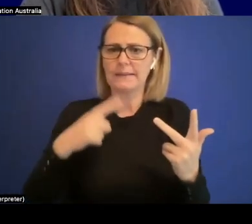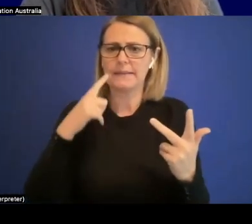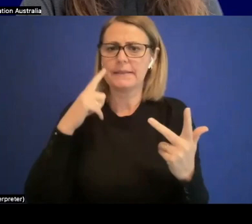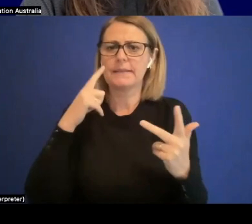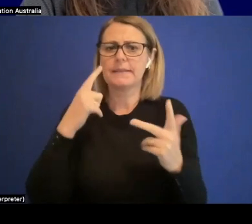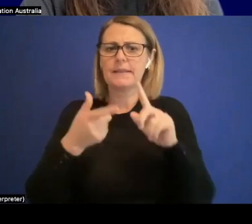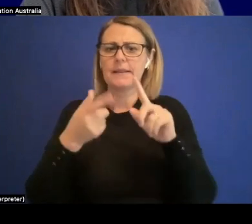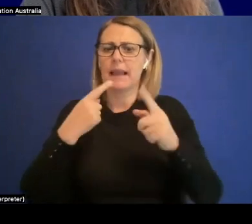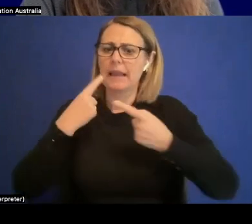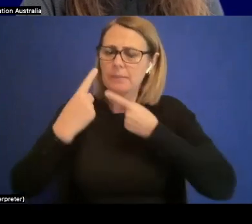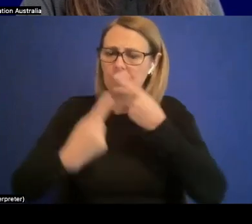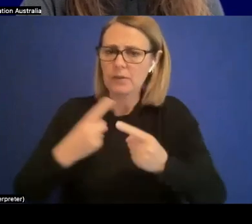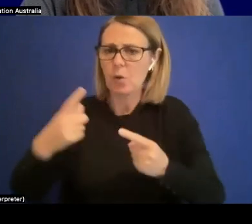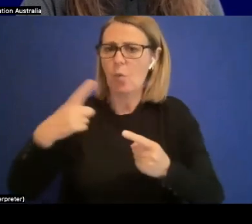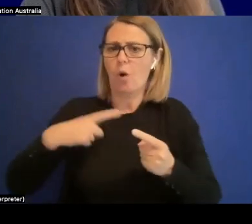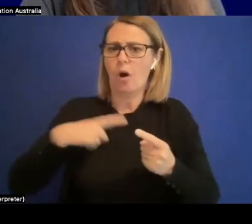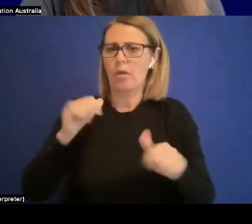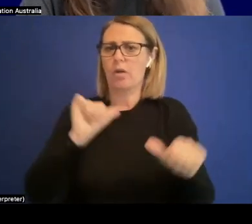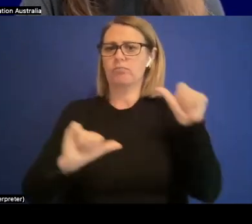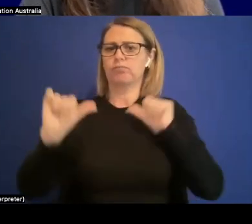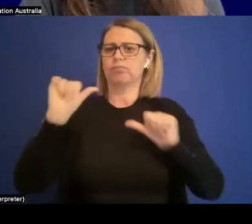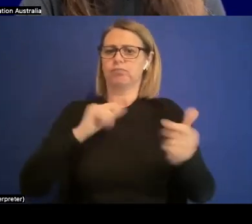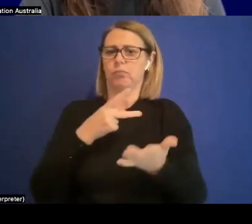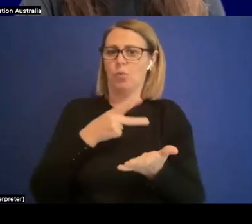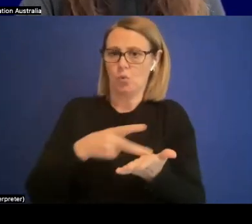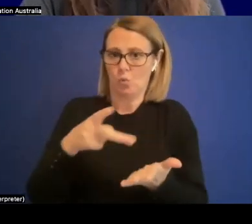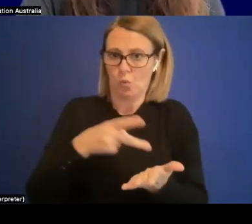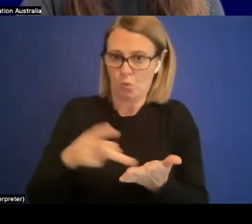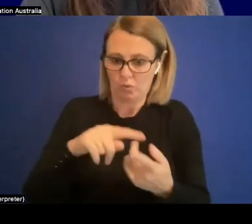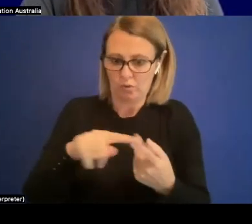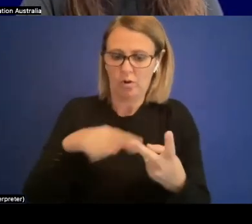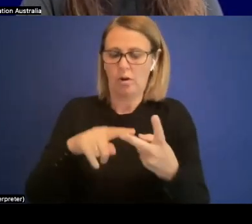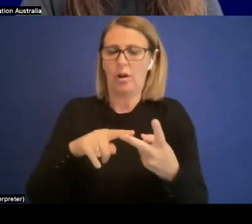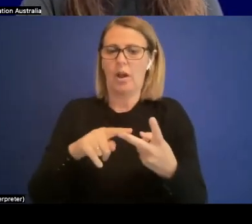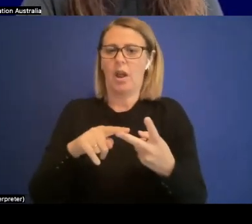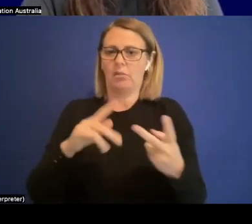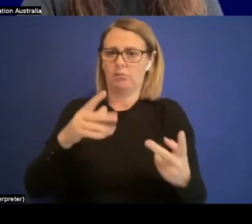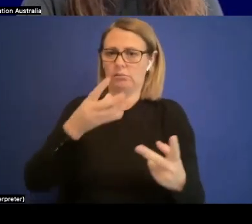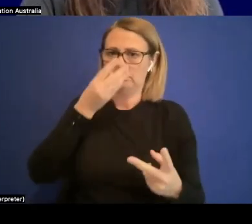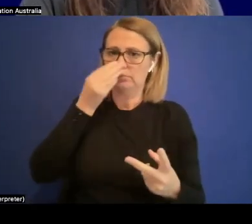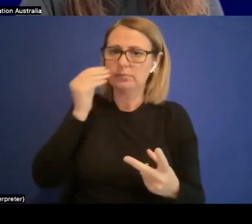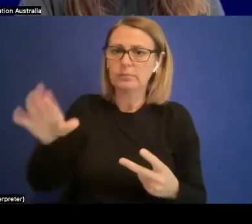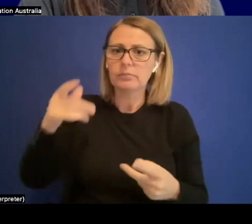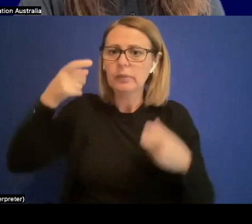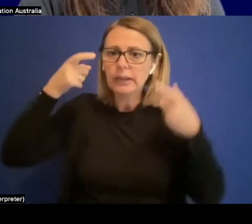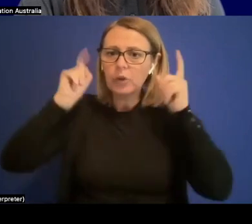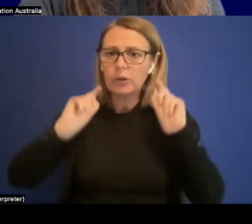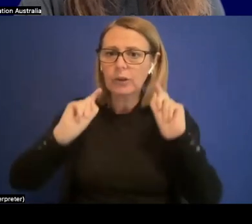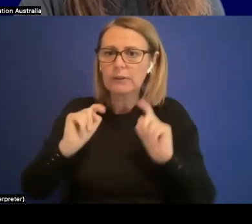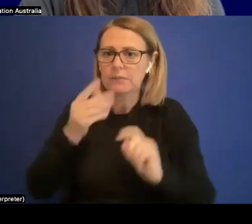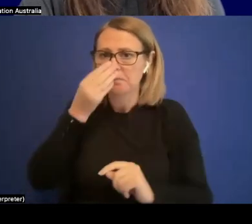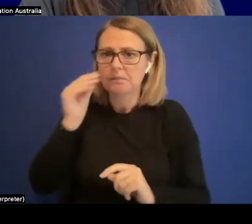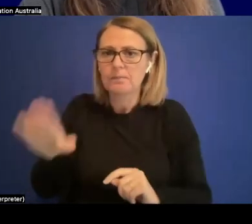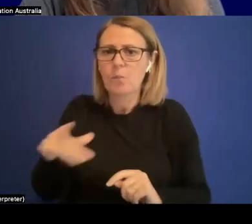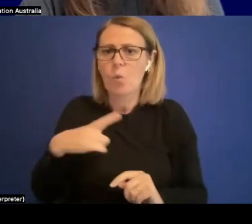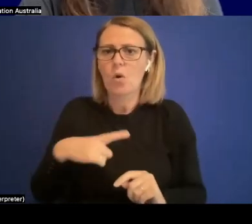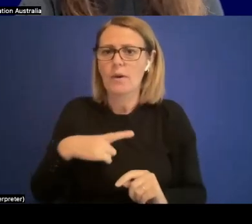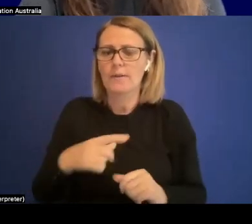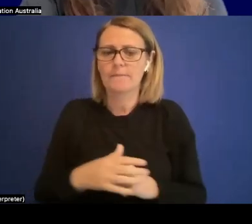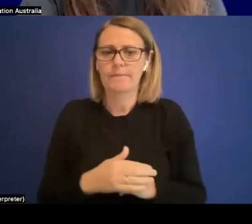for the reluctance to walk and the reluctance to use hearing aids? The O and M teamed up with the